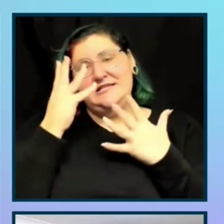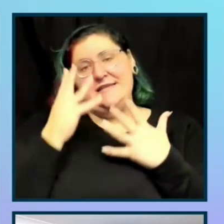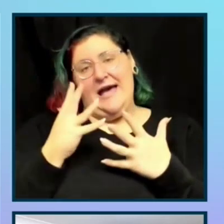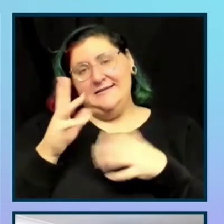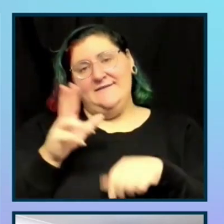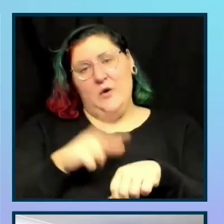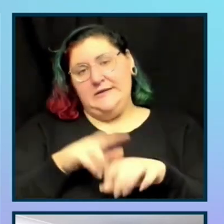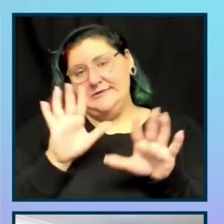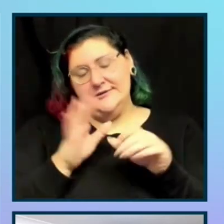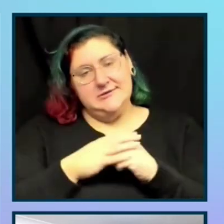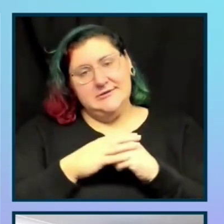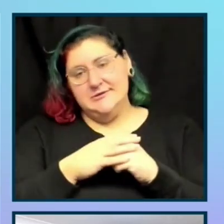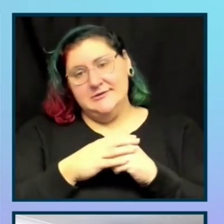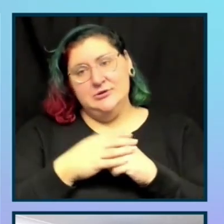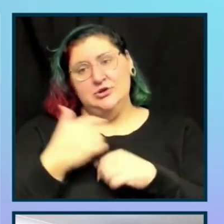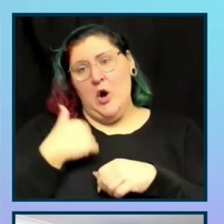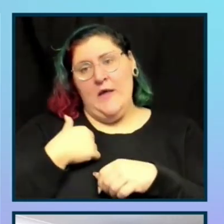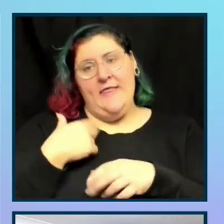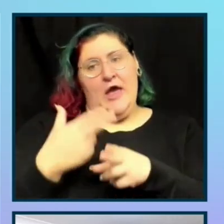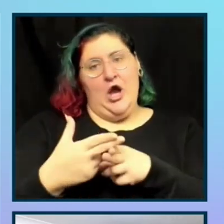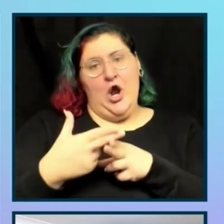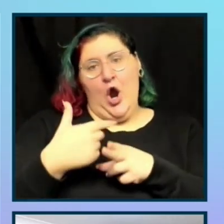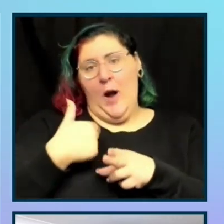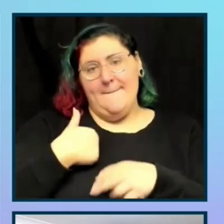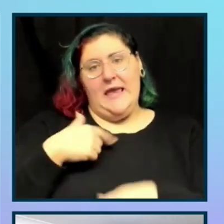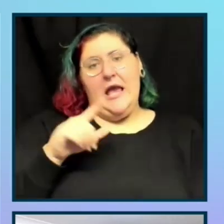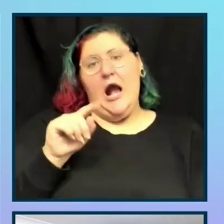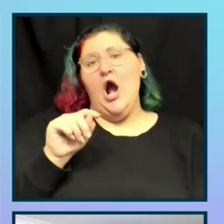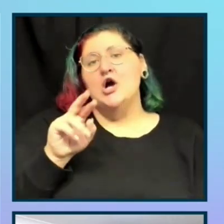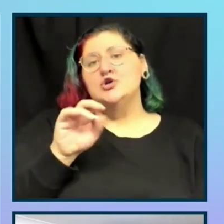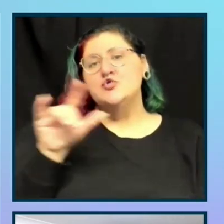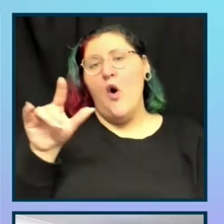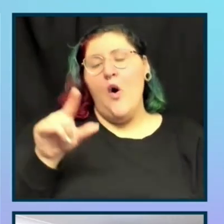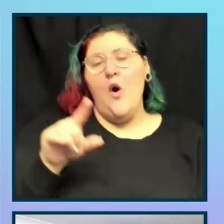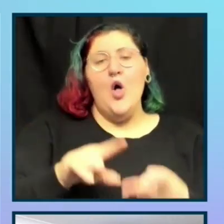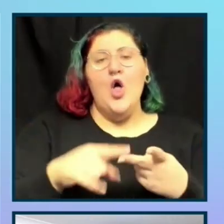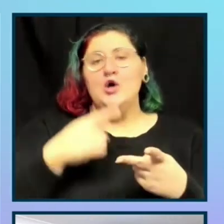So I got called a troll. People said it wasn't possible, you know